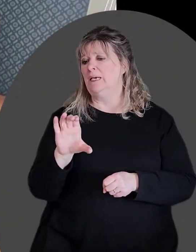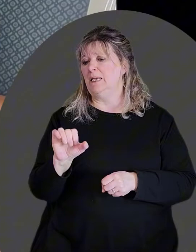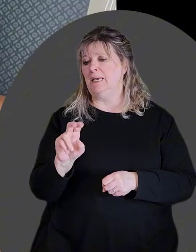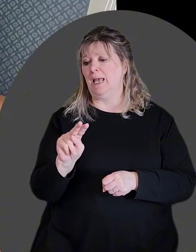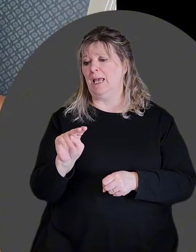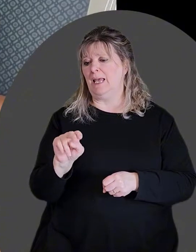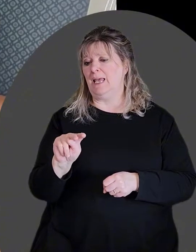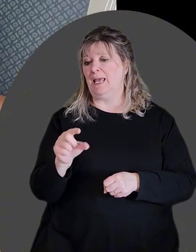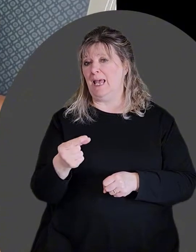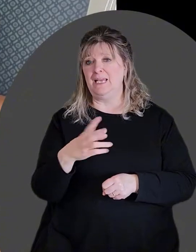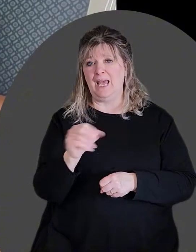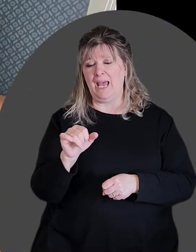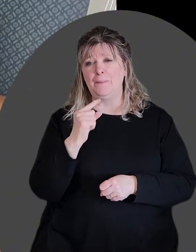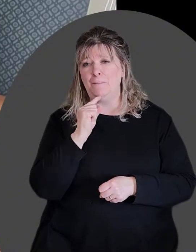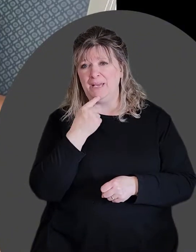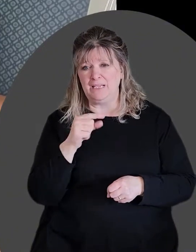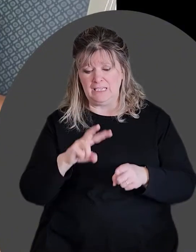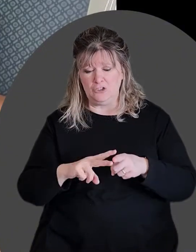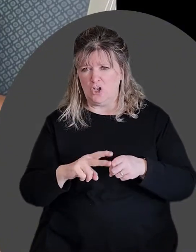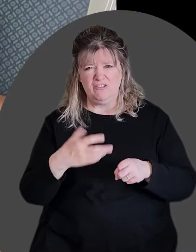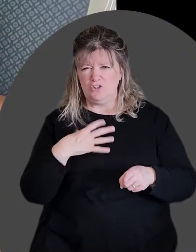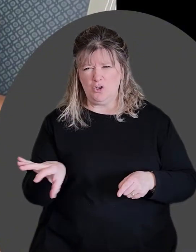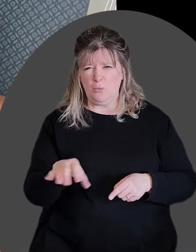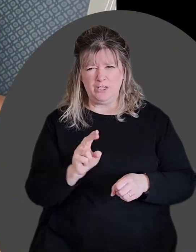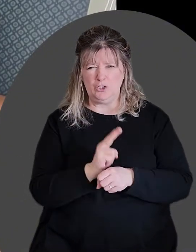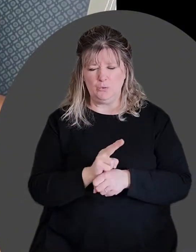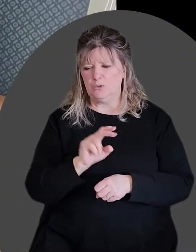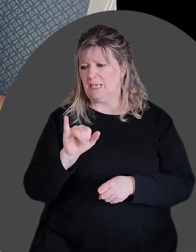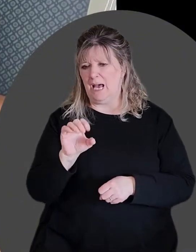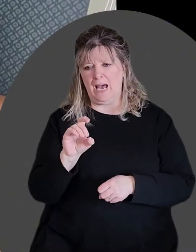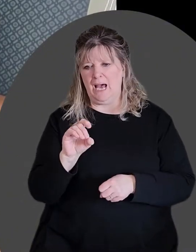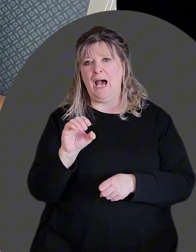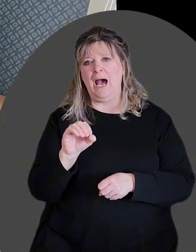you don't want to use iodized salt they did not have iodized salt back then